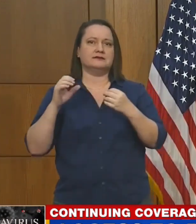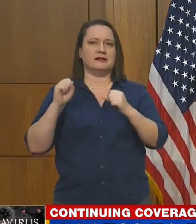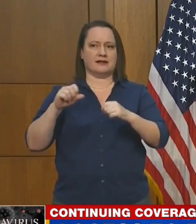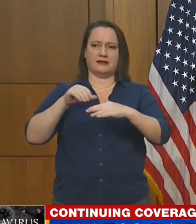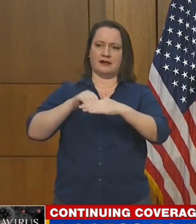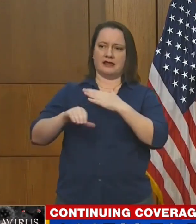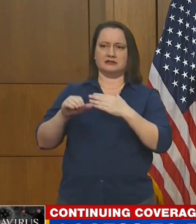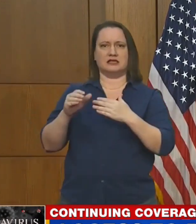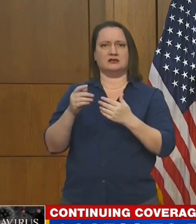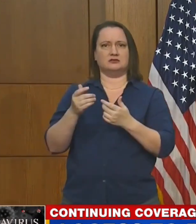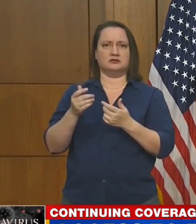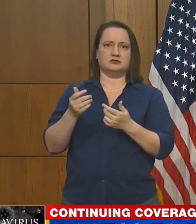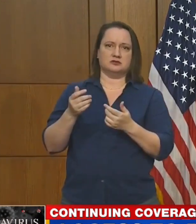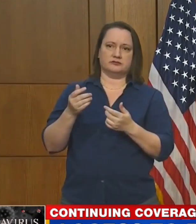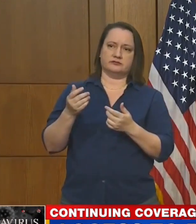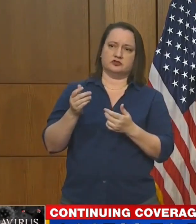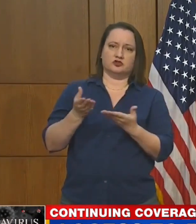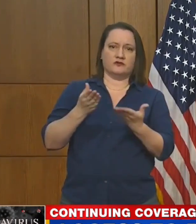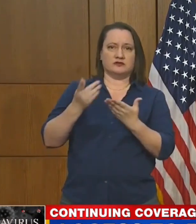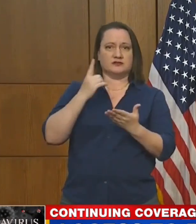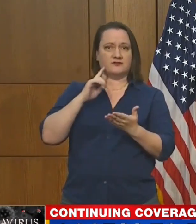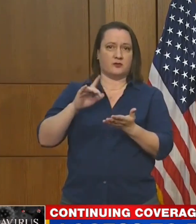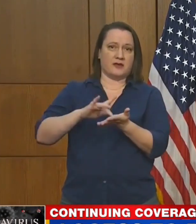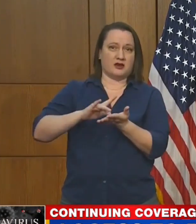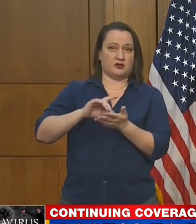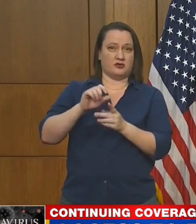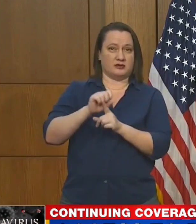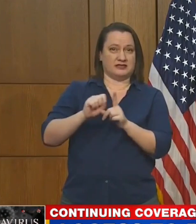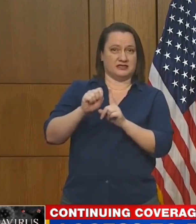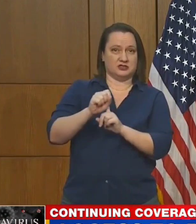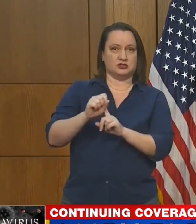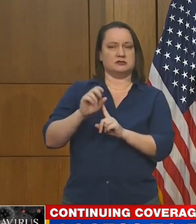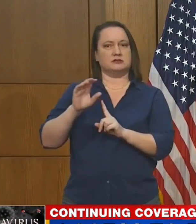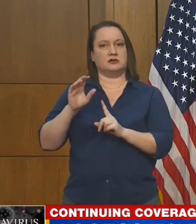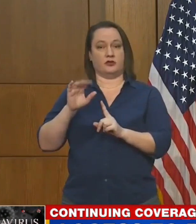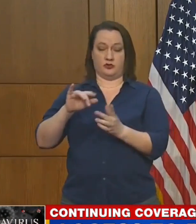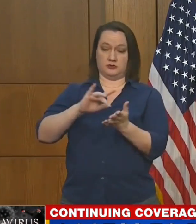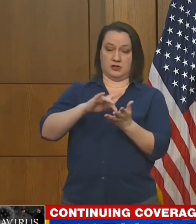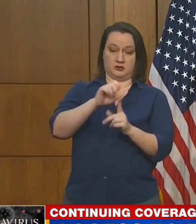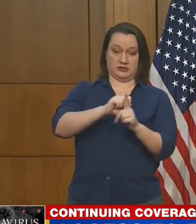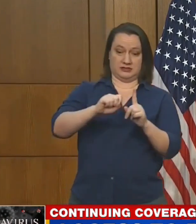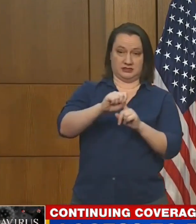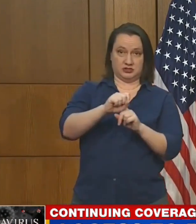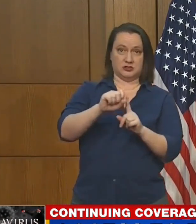INDIVIDUALS AND FAMILIES TO ACCESS CRITICAL SERVICES TO TREAT MEDICAL CONDITIONS. THAT